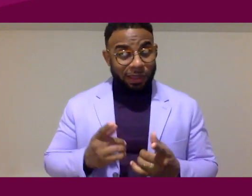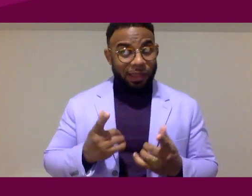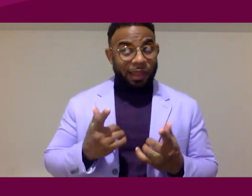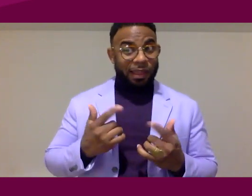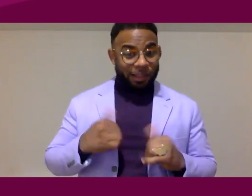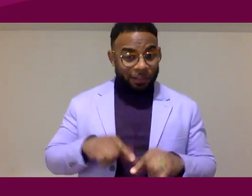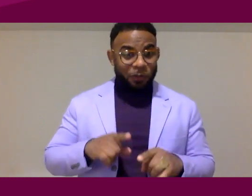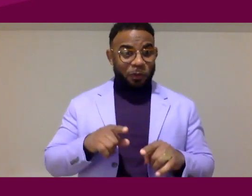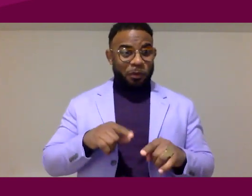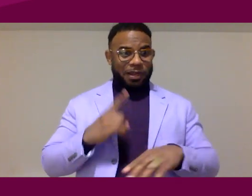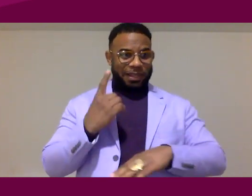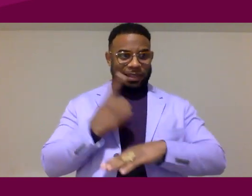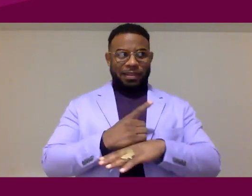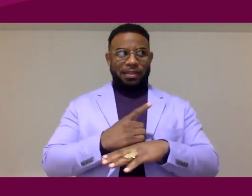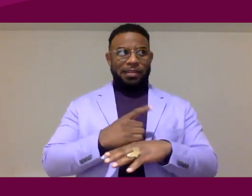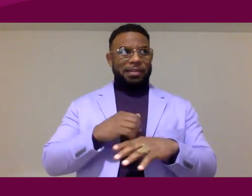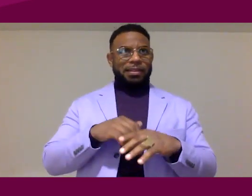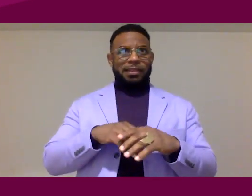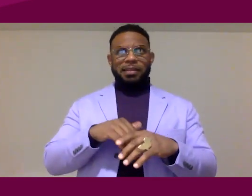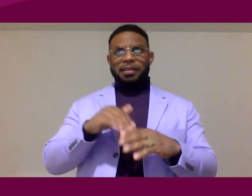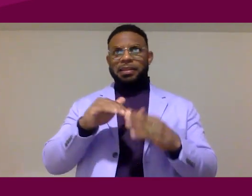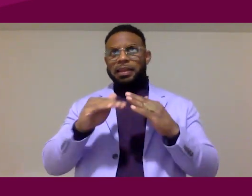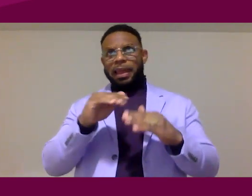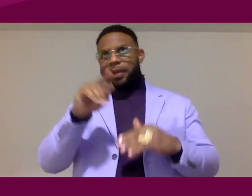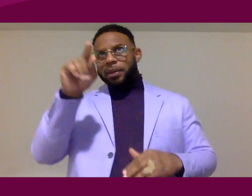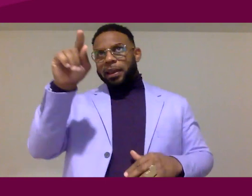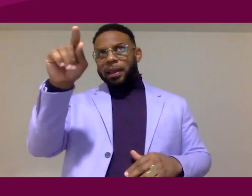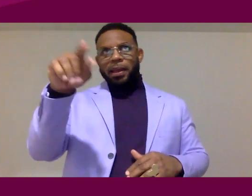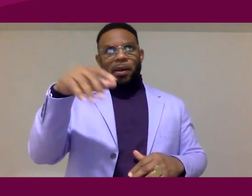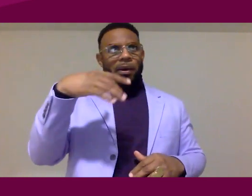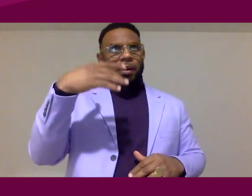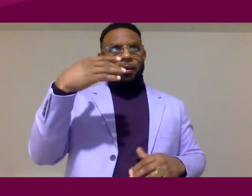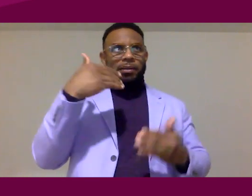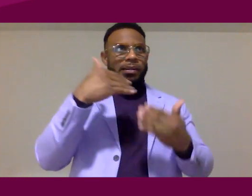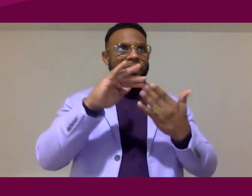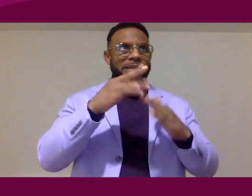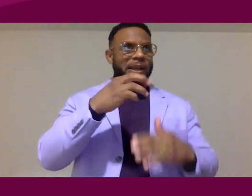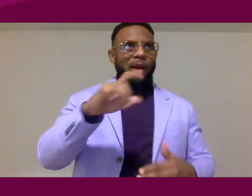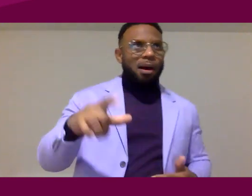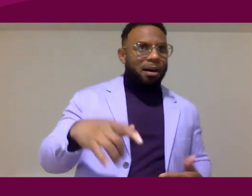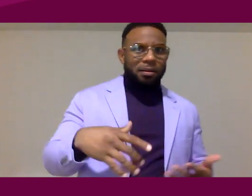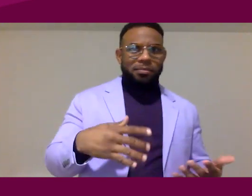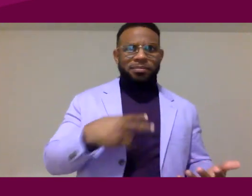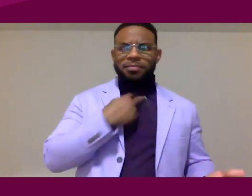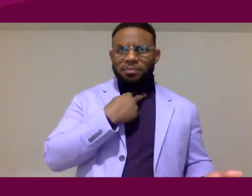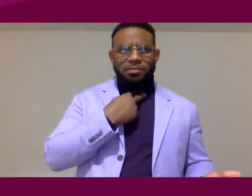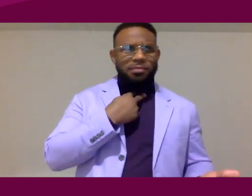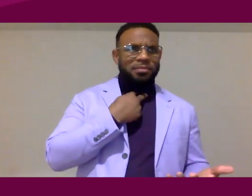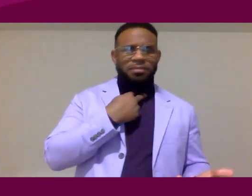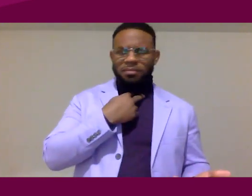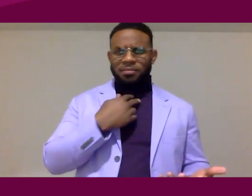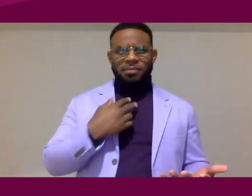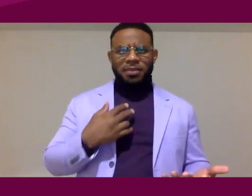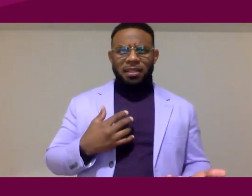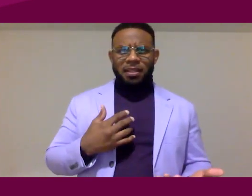the day in downtown near City Hall.